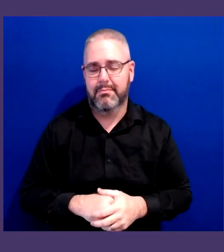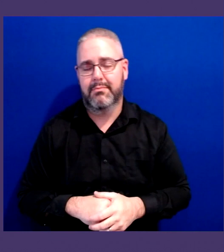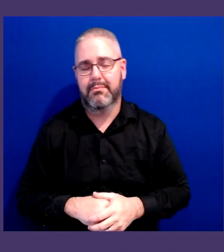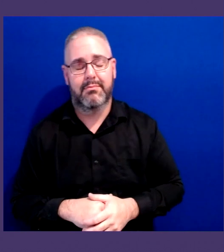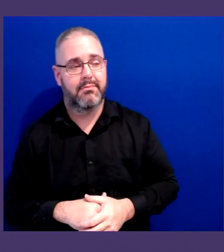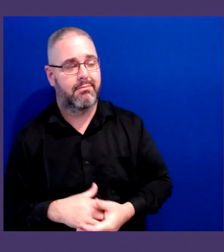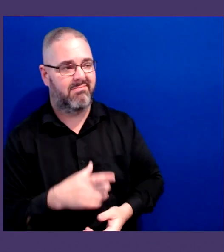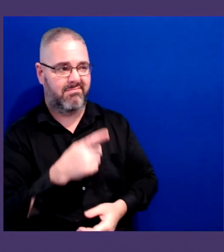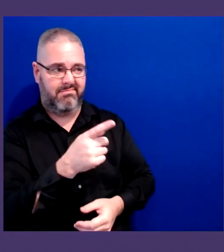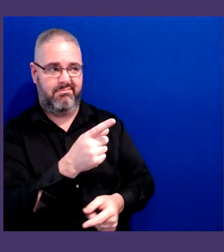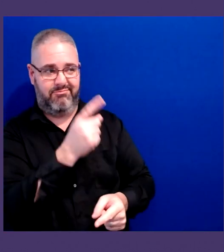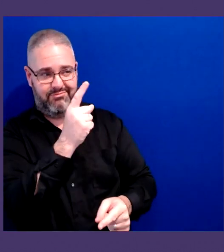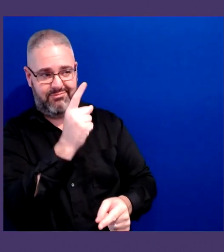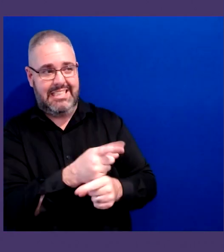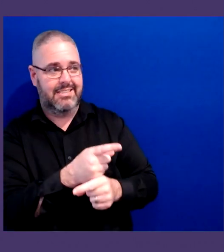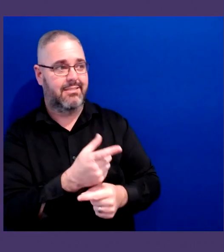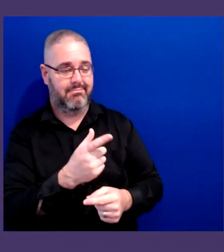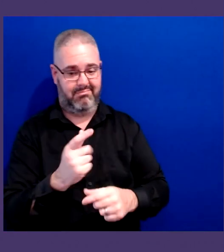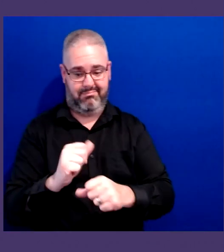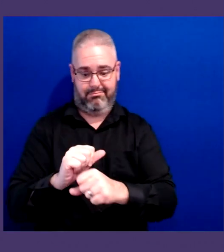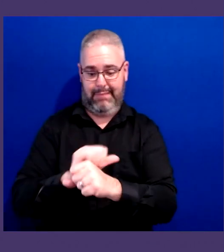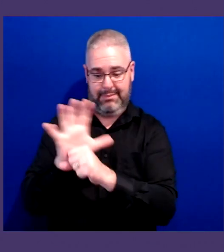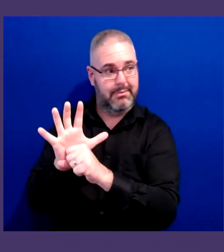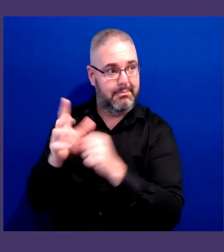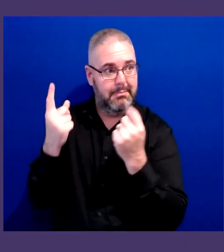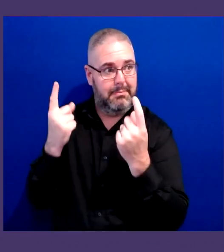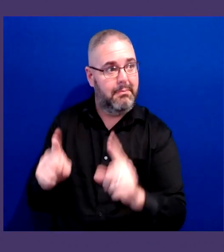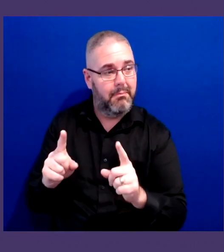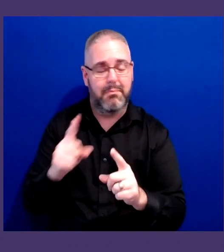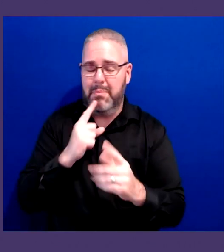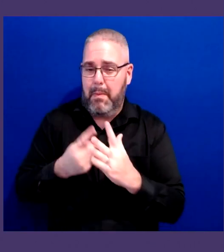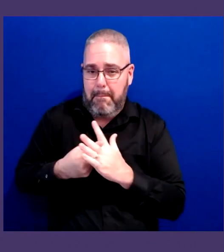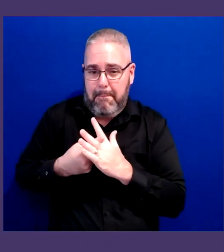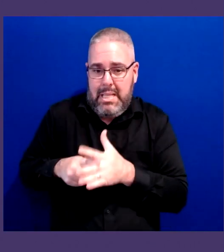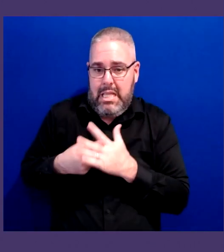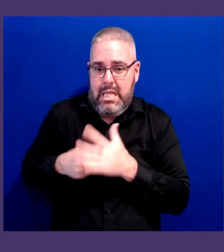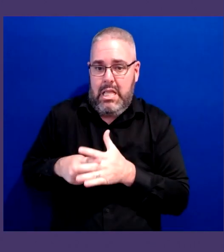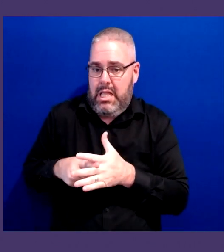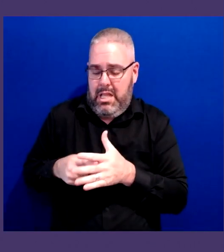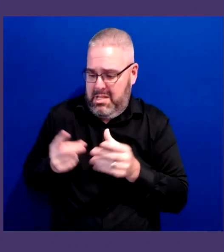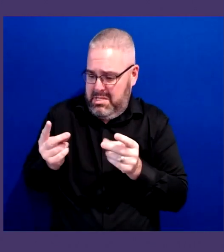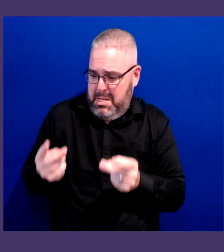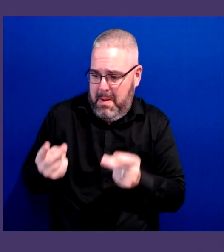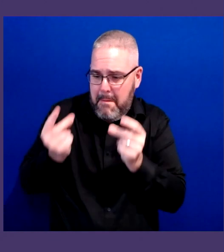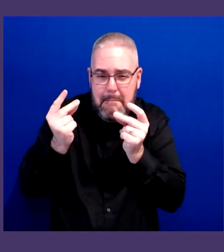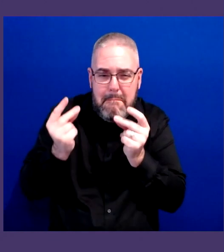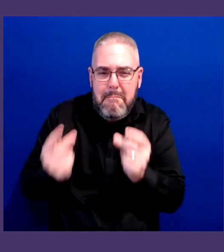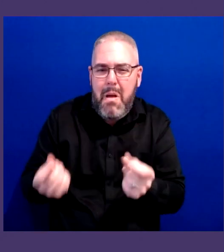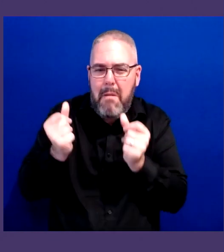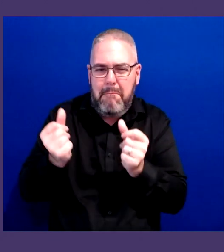Through the pandemic, at the very beginning, all of a sudden, overnight, within weeks,